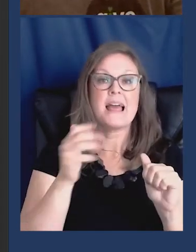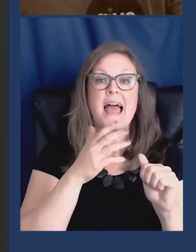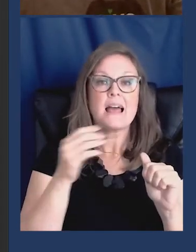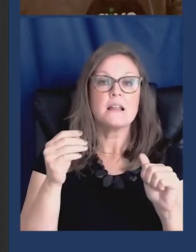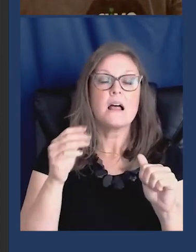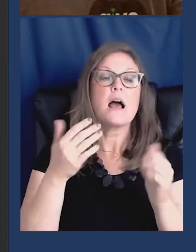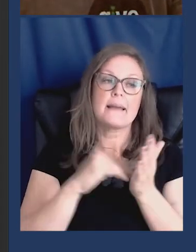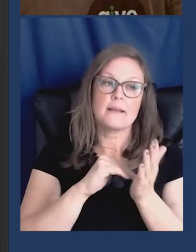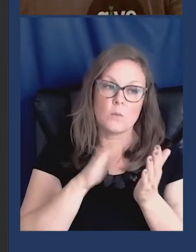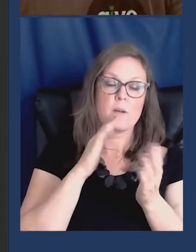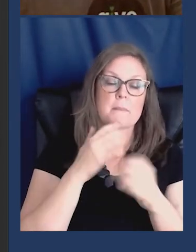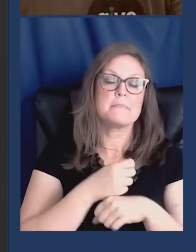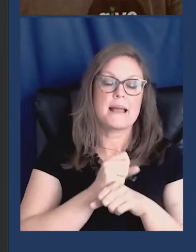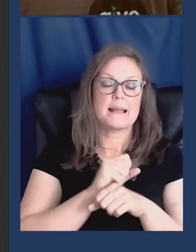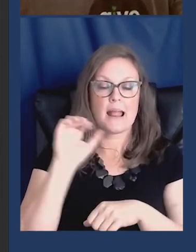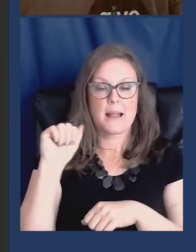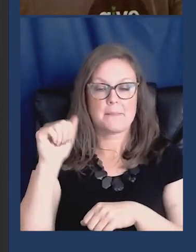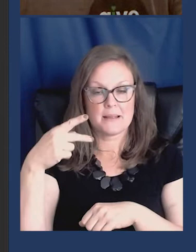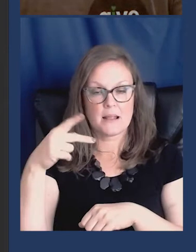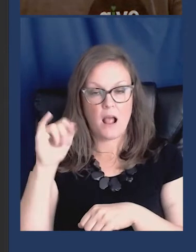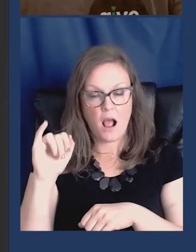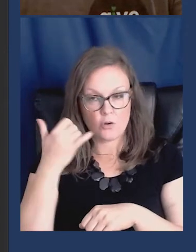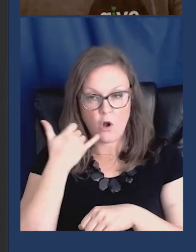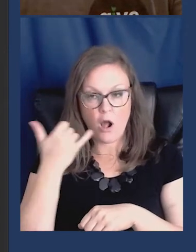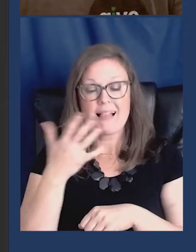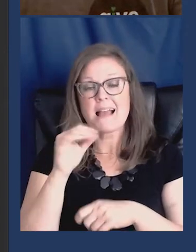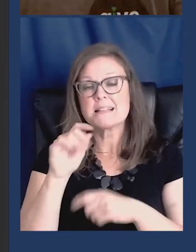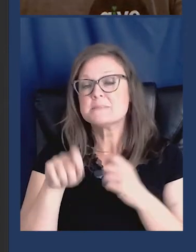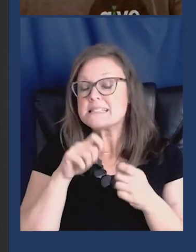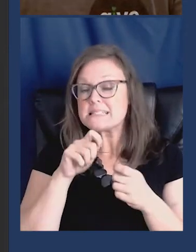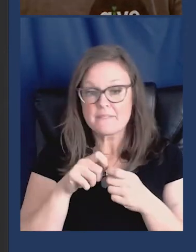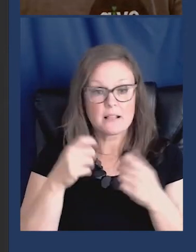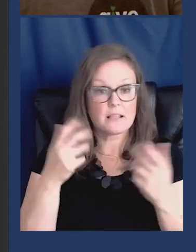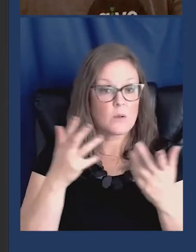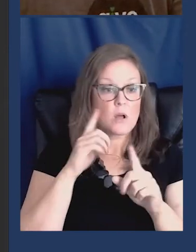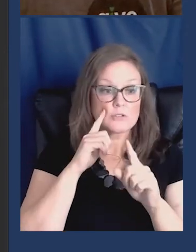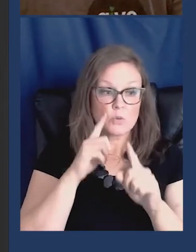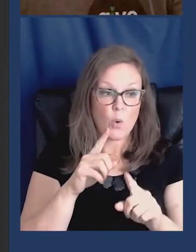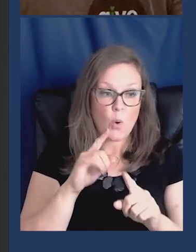Specifically, what it's going to do is update the player statistics.